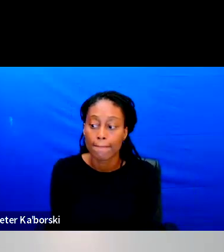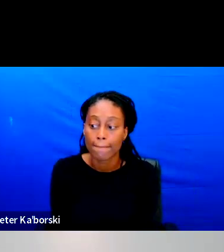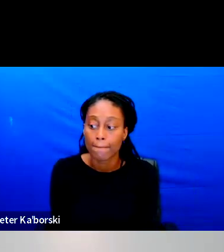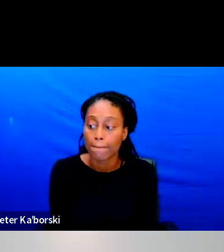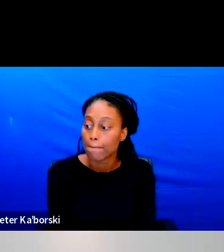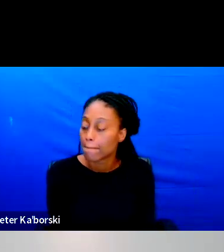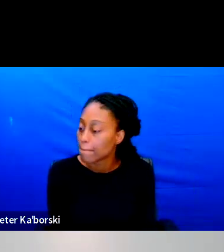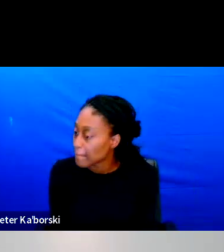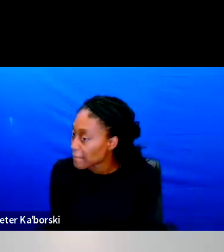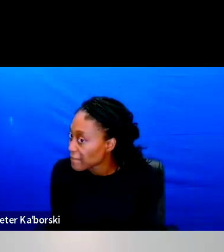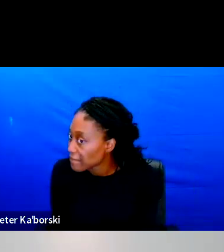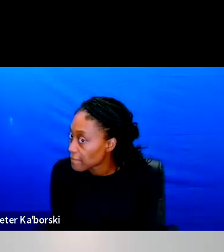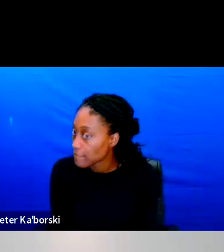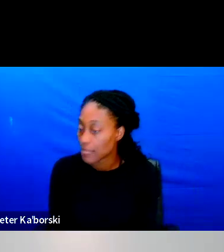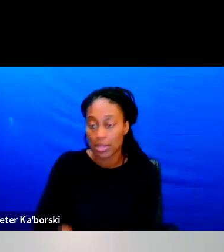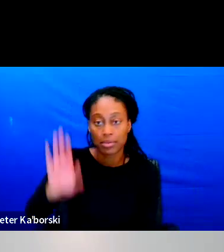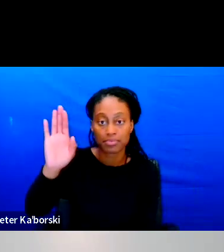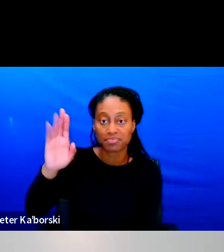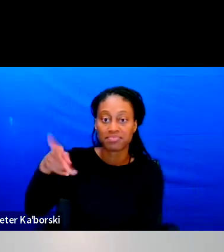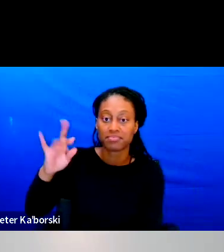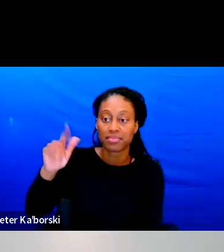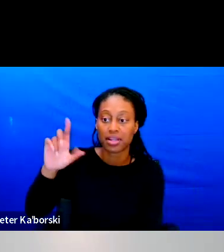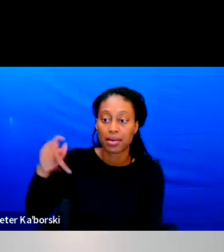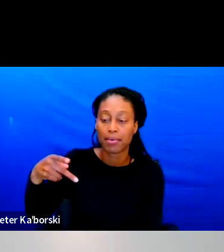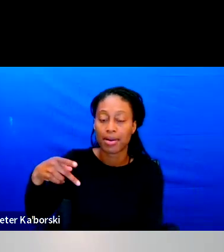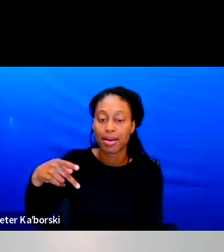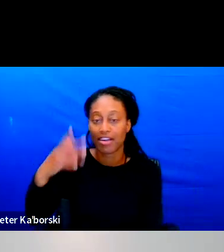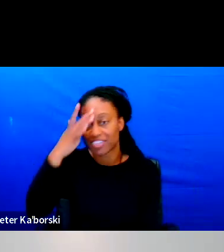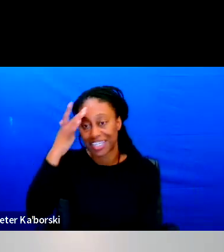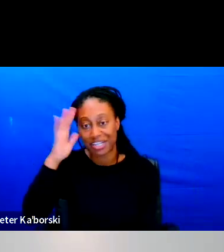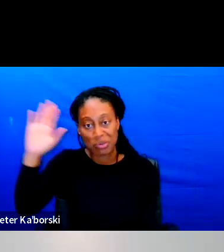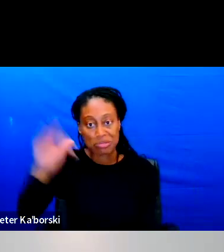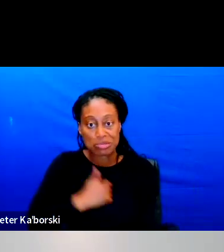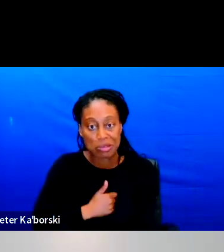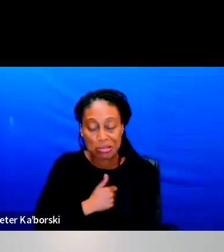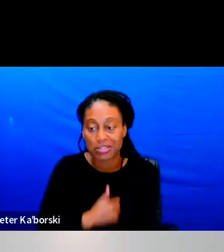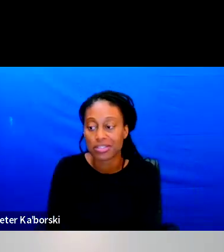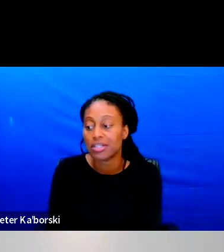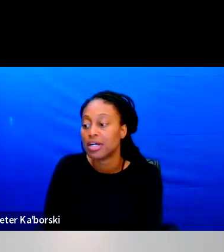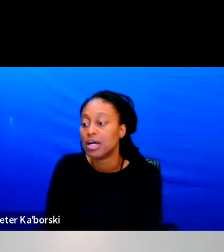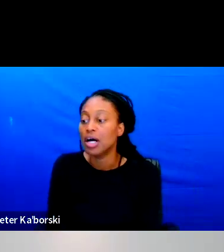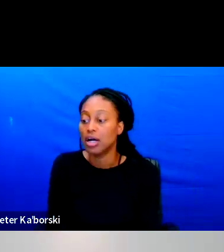Kyle Kleist: Go ahead. Phillip Corona: This is me. I'm sorry I don't raise my hand all the time. I forget. Sorry, but